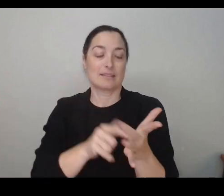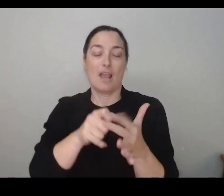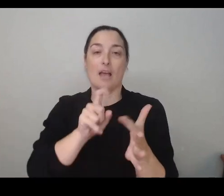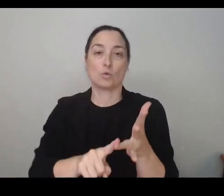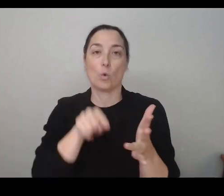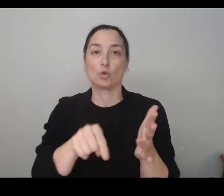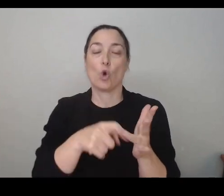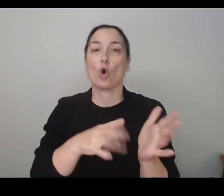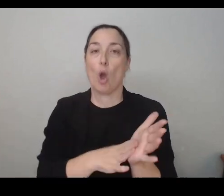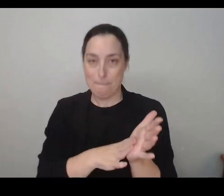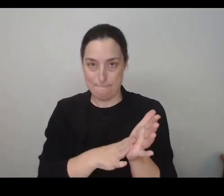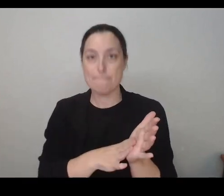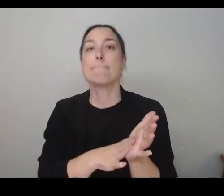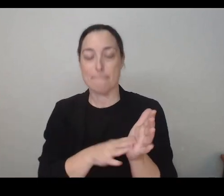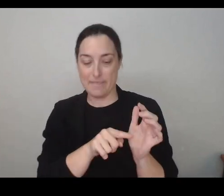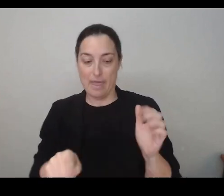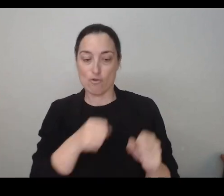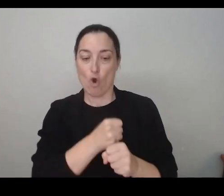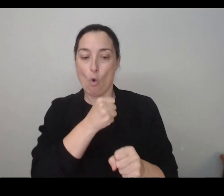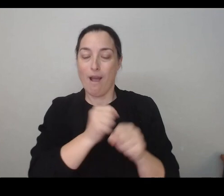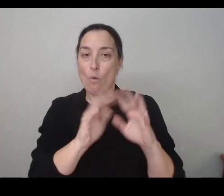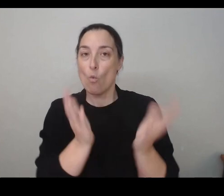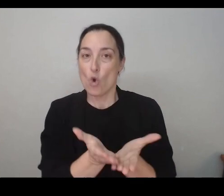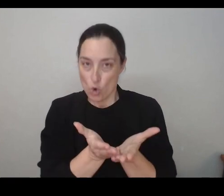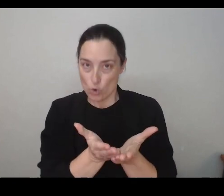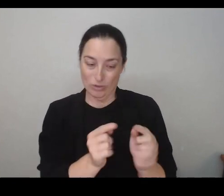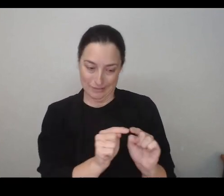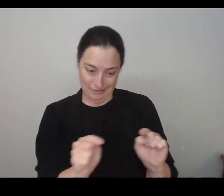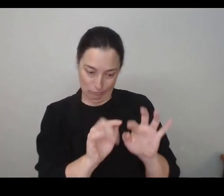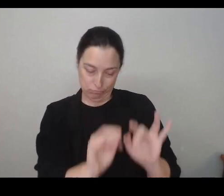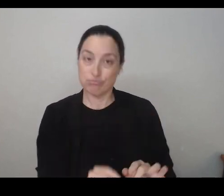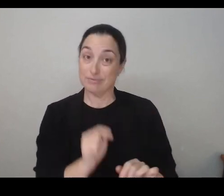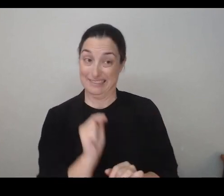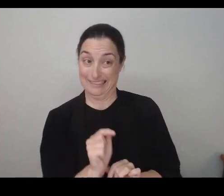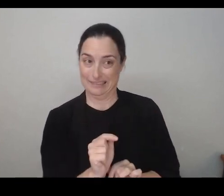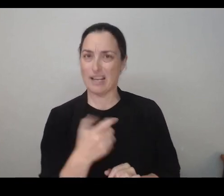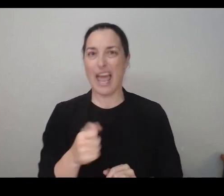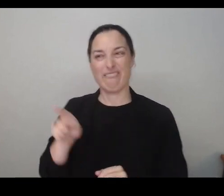to submit your questions, and the details are on our screen to the right.